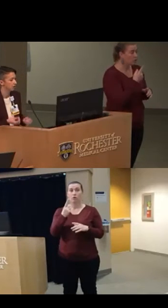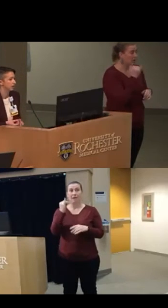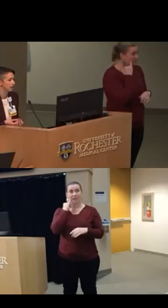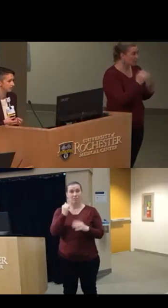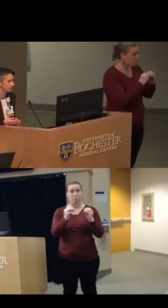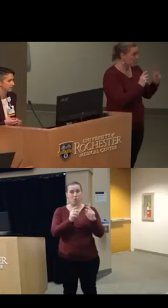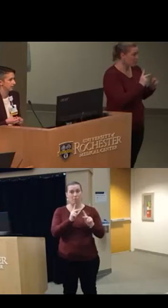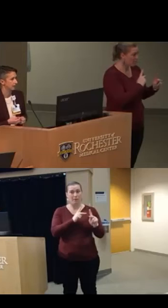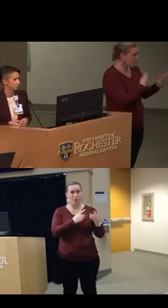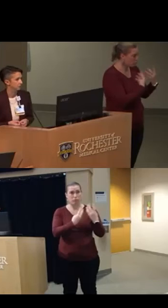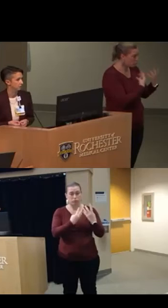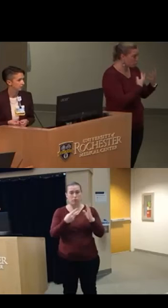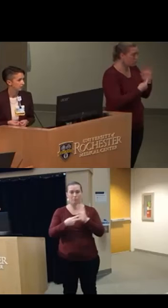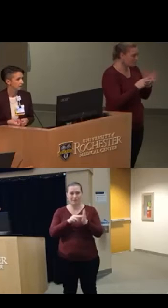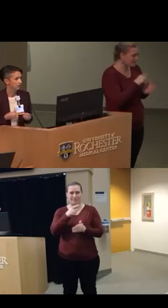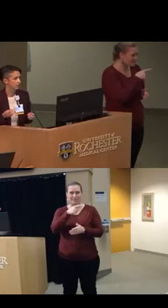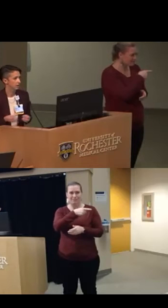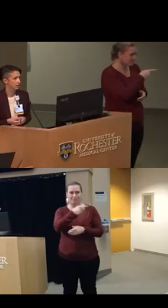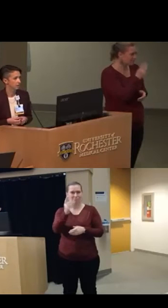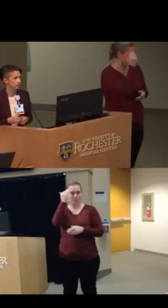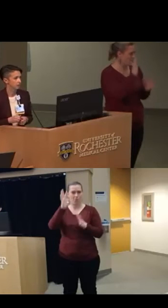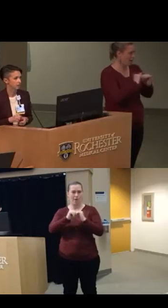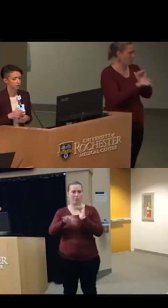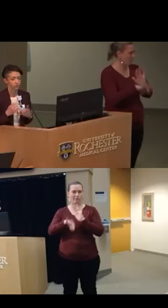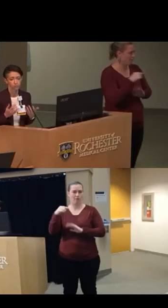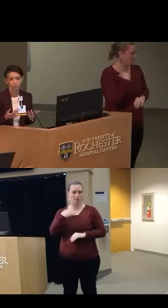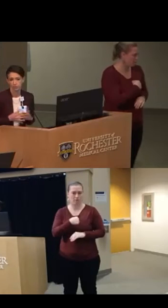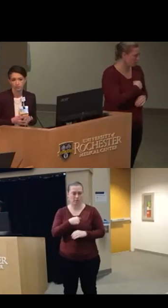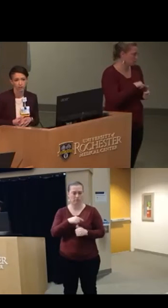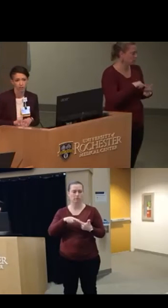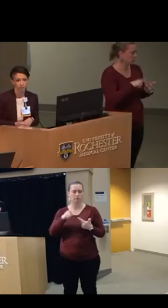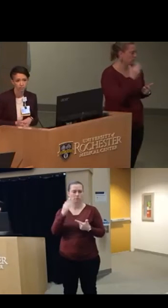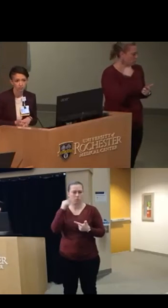where we are they know how to get to us they're coming either through scheduling an appointment